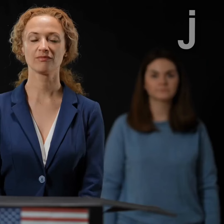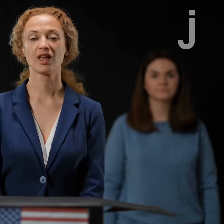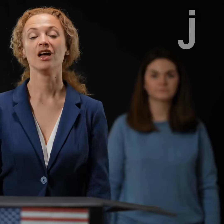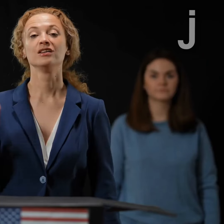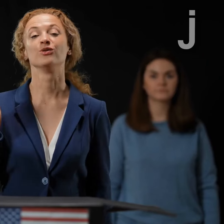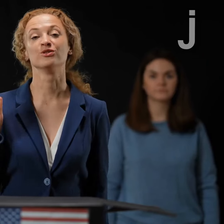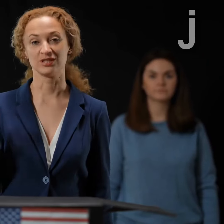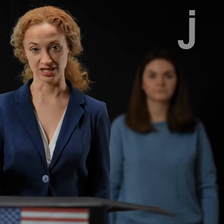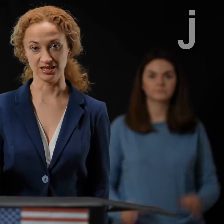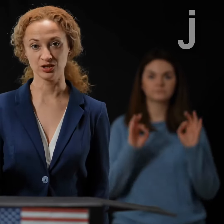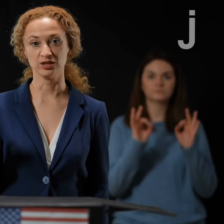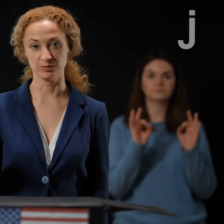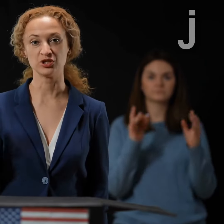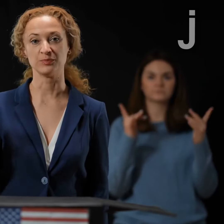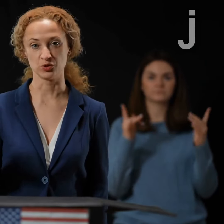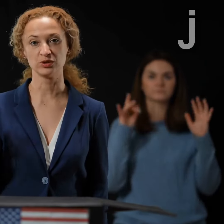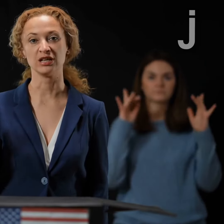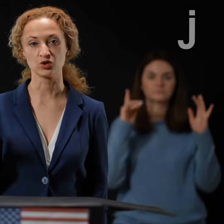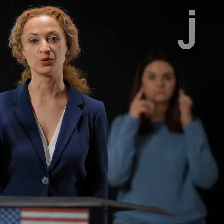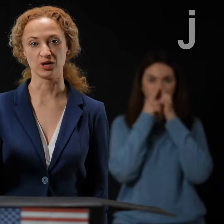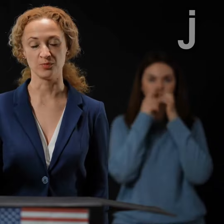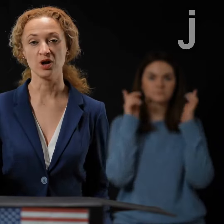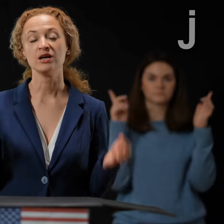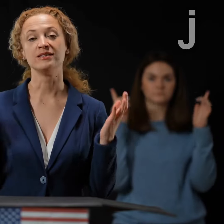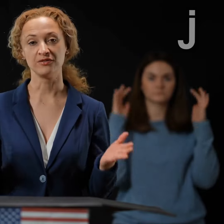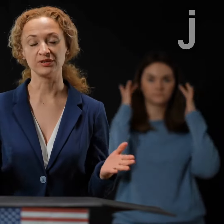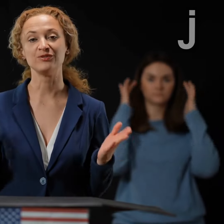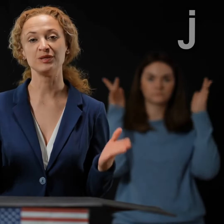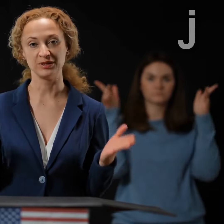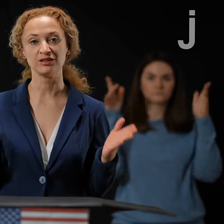IT COULD EVEN BE A CAREER, ASL INTERPRETERS ARE A HUGE HELP TO THE DEAF COMMUNITY . NEXT